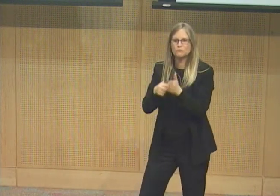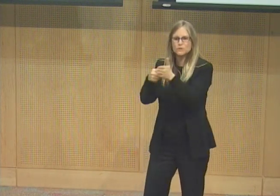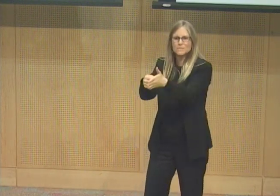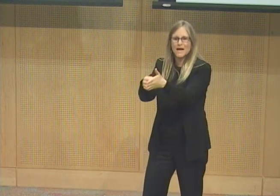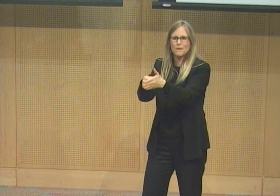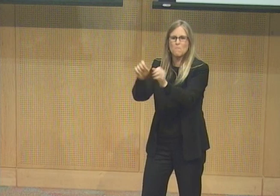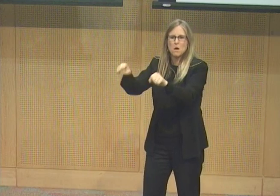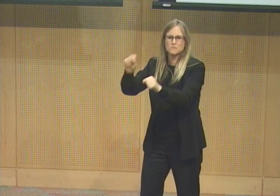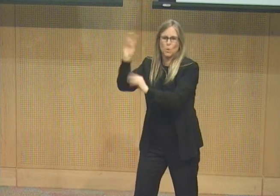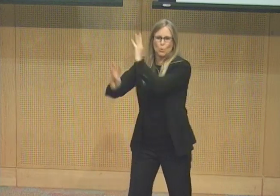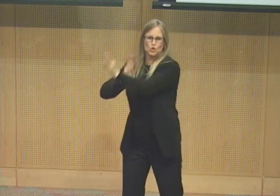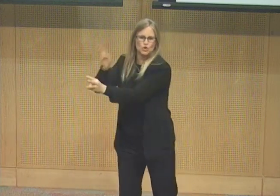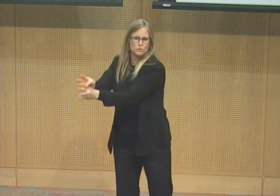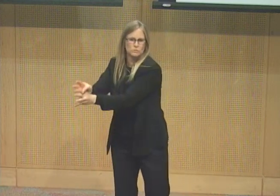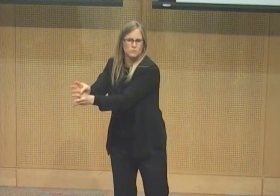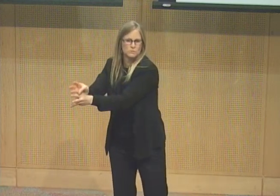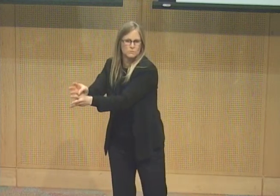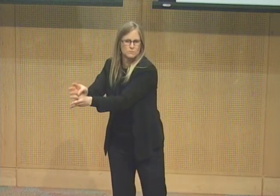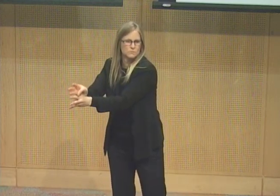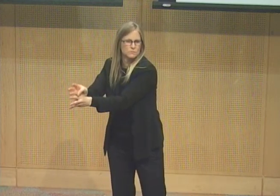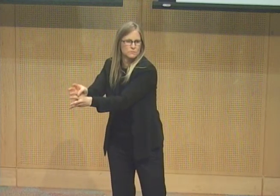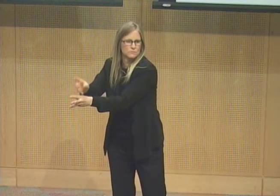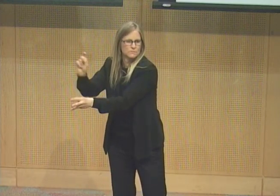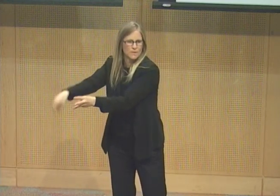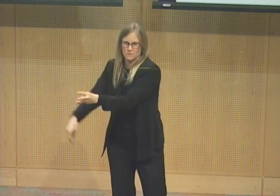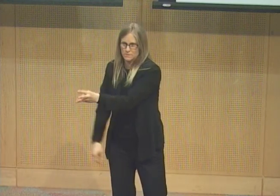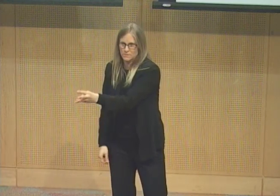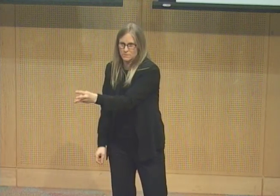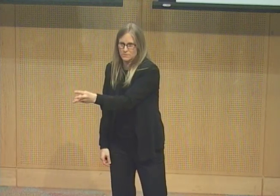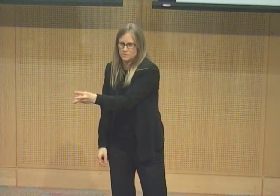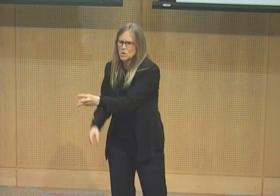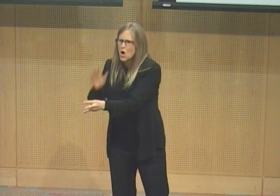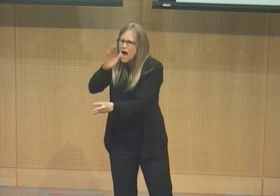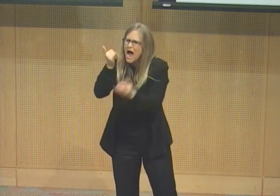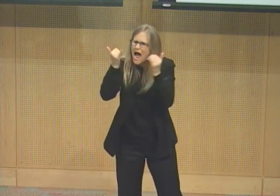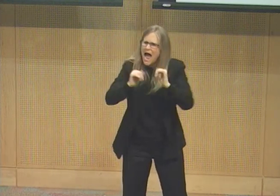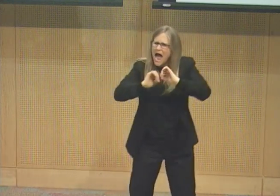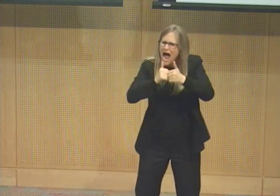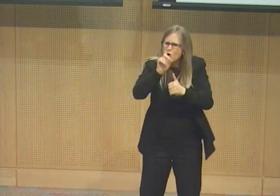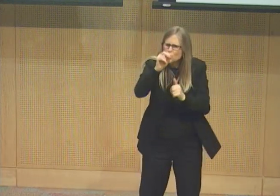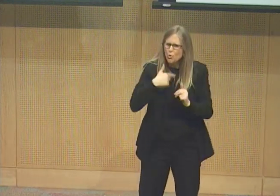You have to represent what's possible in the world,